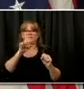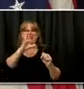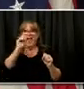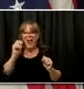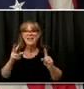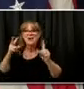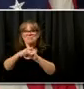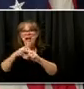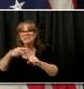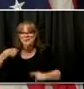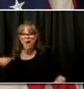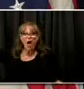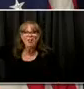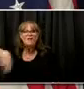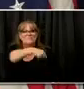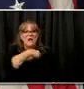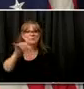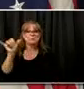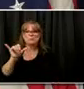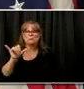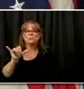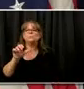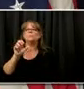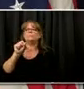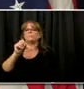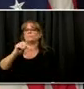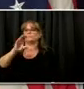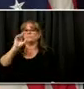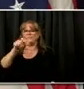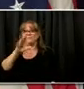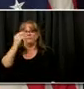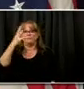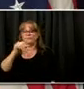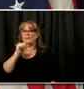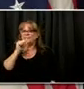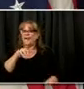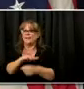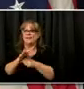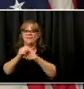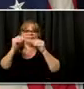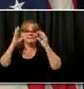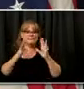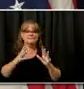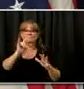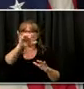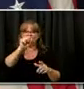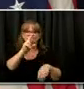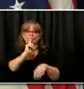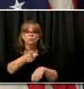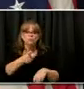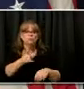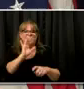it is a challenge um and we continue to try to encourage folks to come into the pipeline become